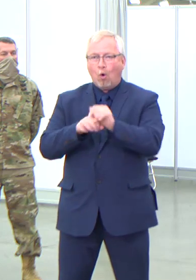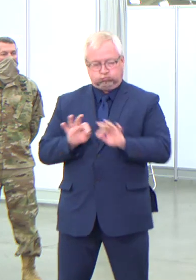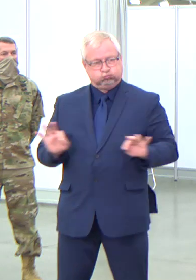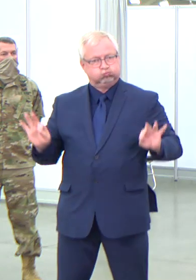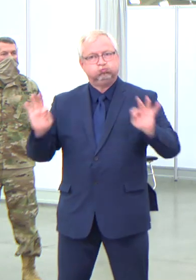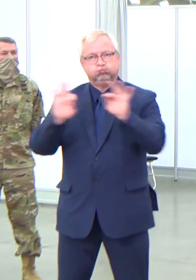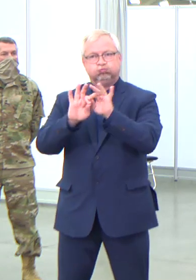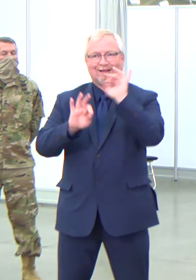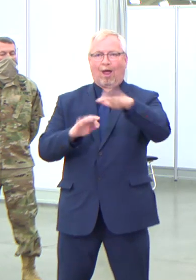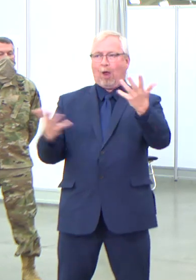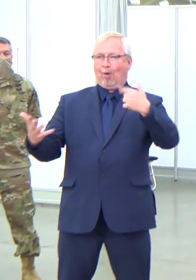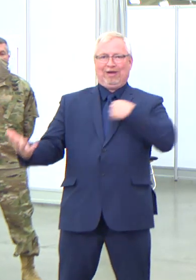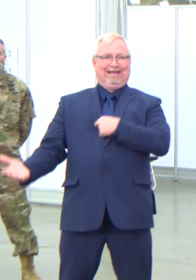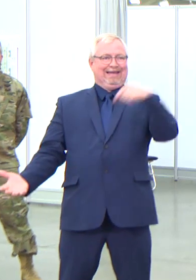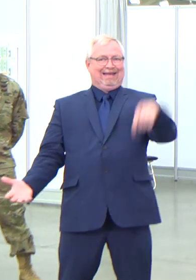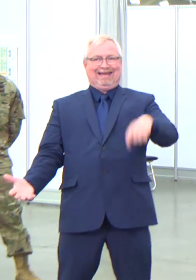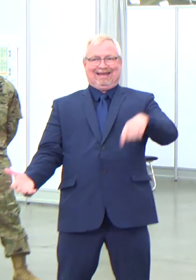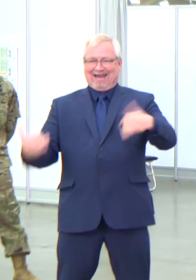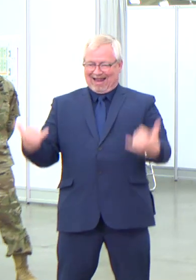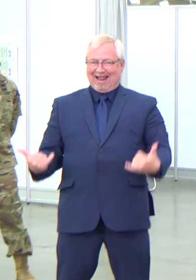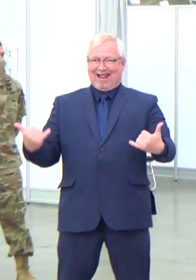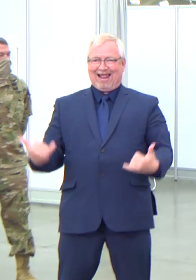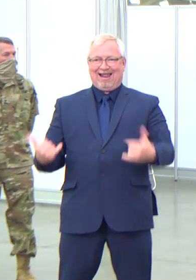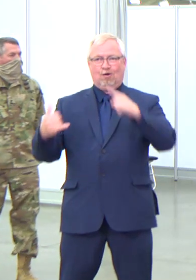provide medical care in the time ahead. Thanks very much.